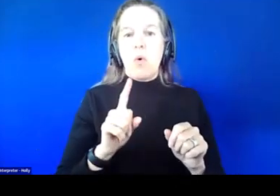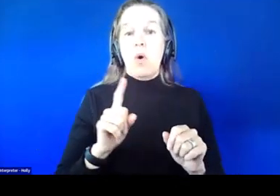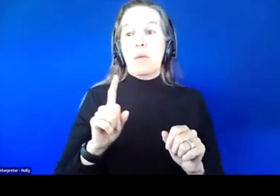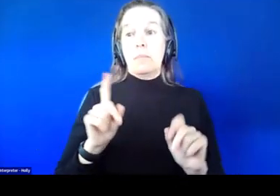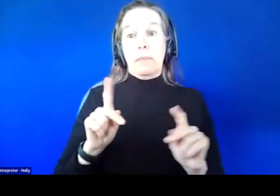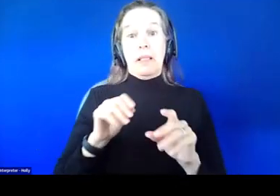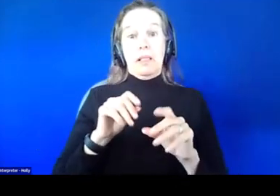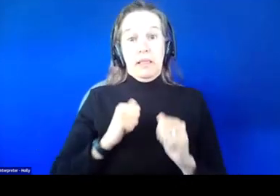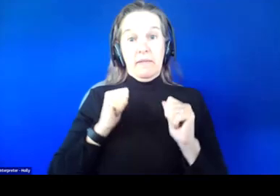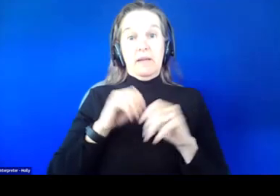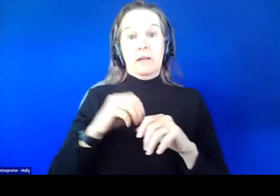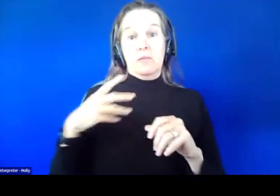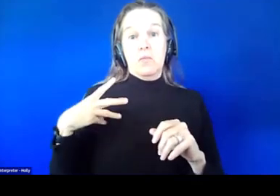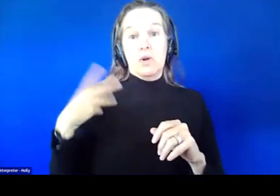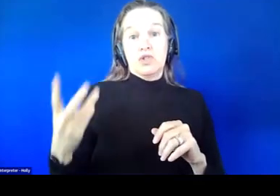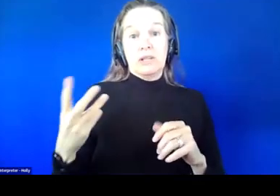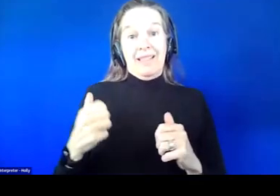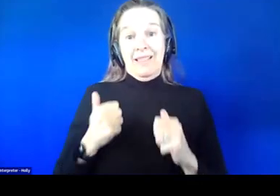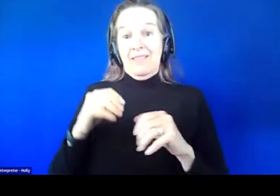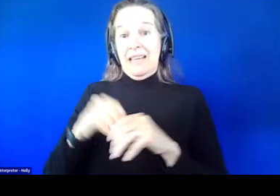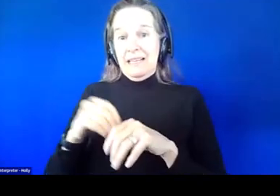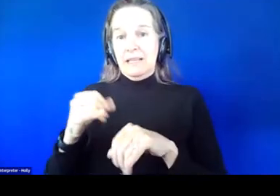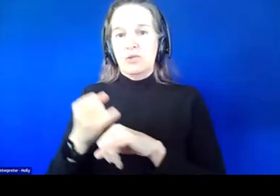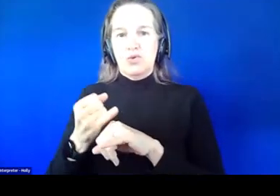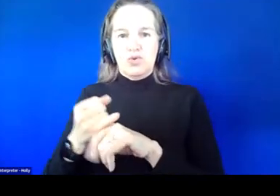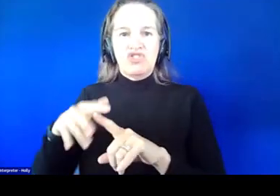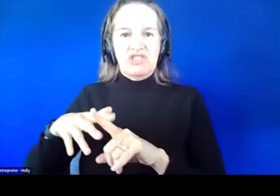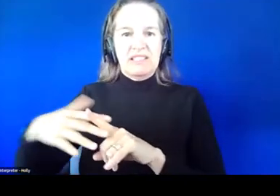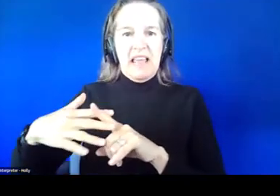residing in institutional settings. This was really helpful